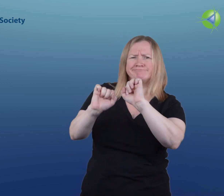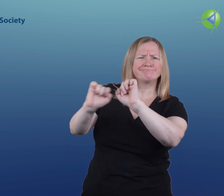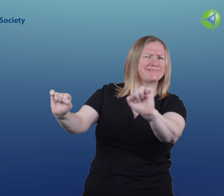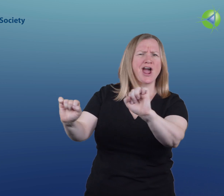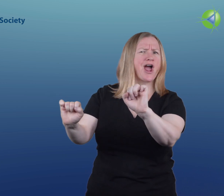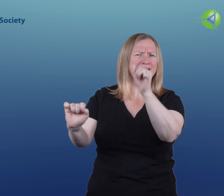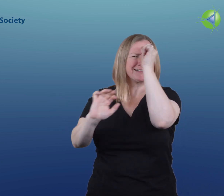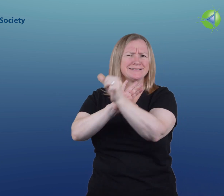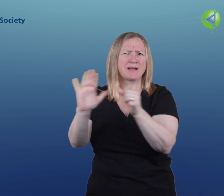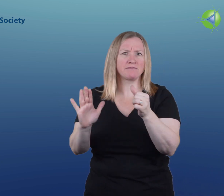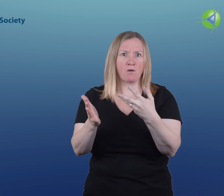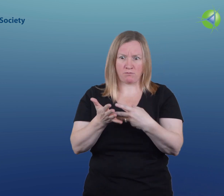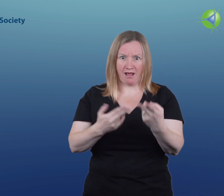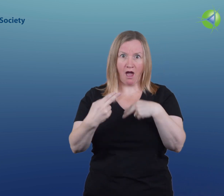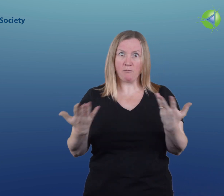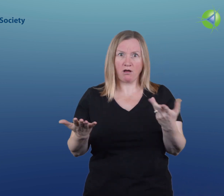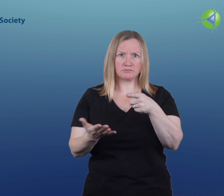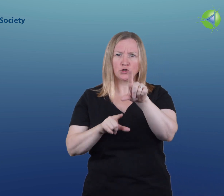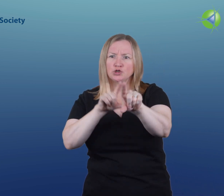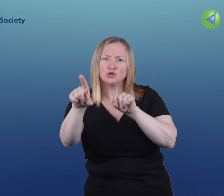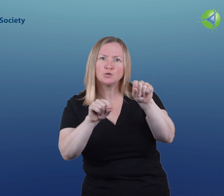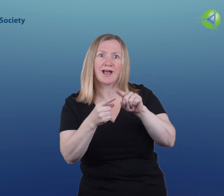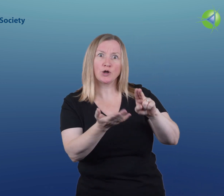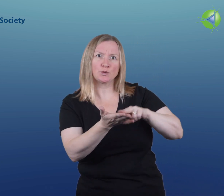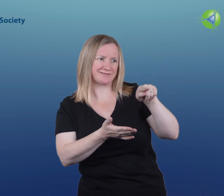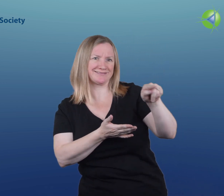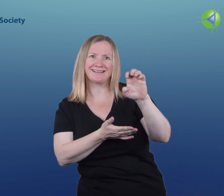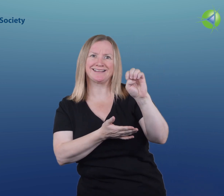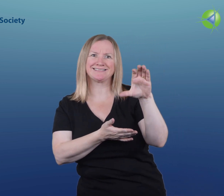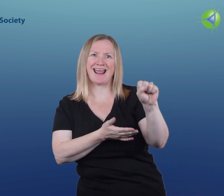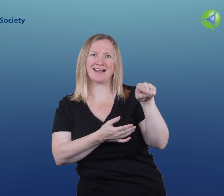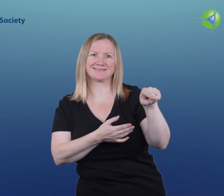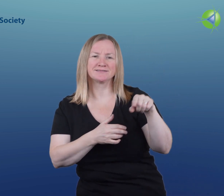their experience when choosing and using ECS,